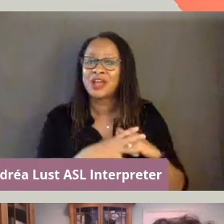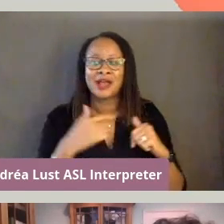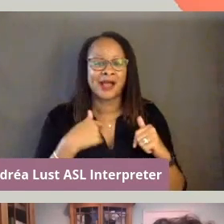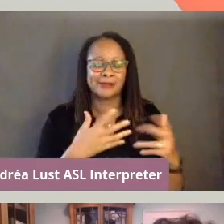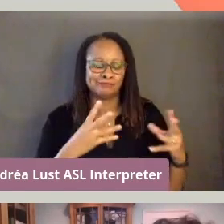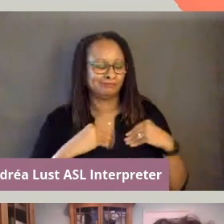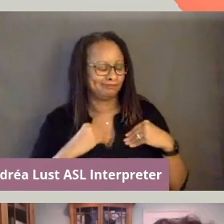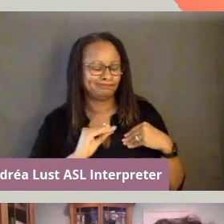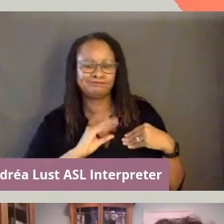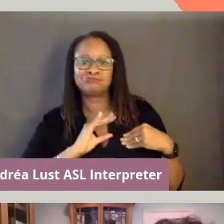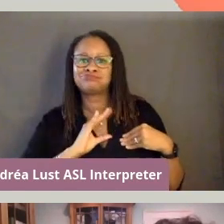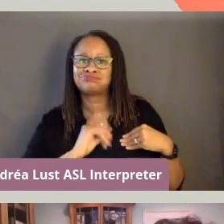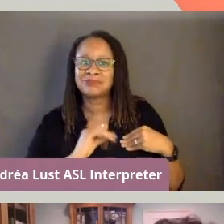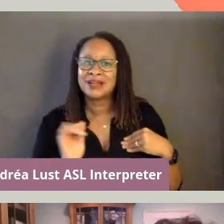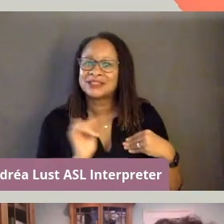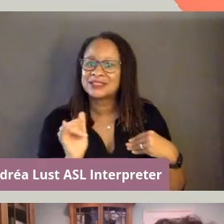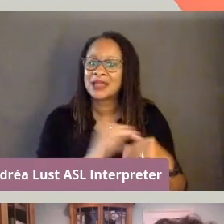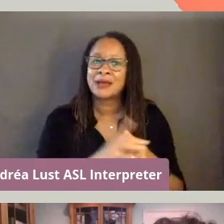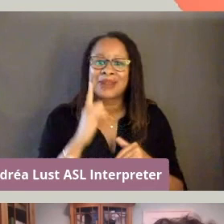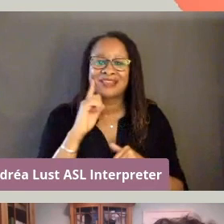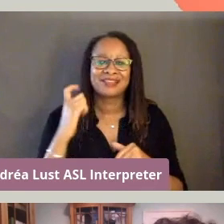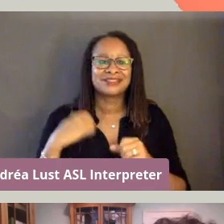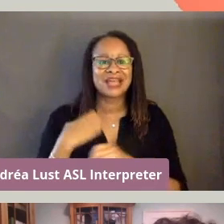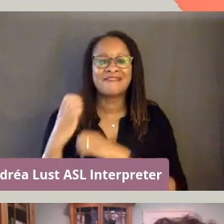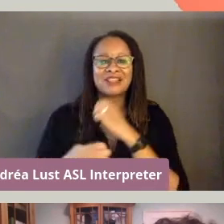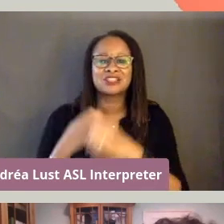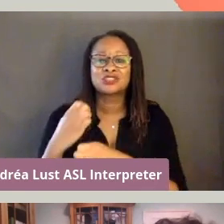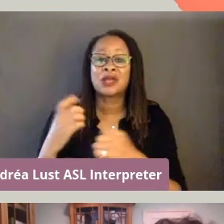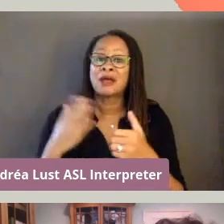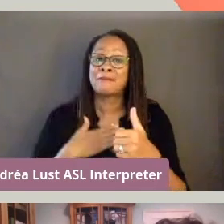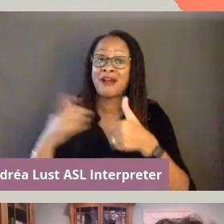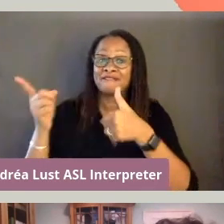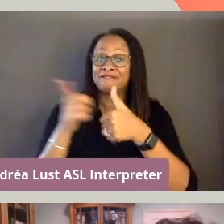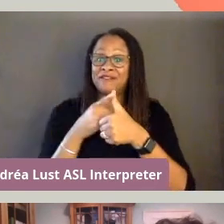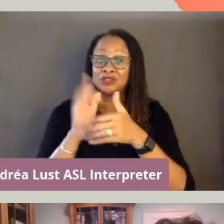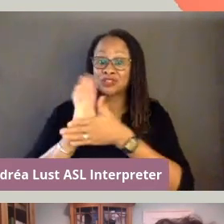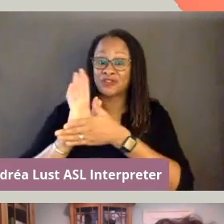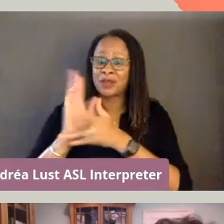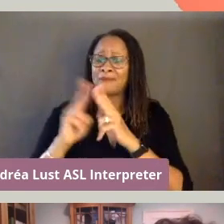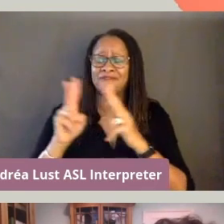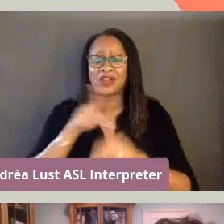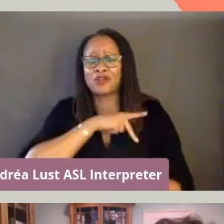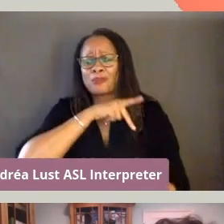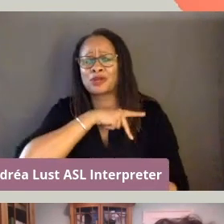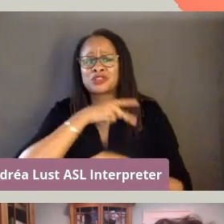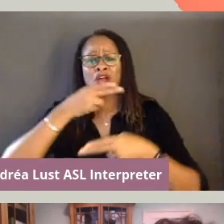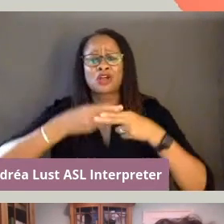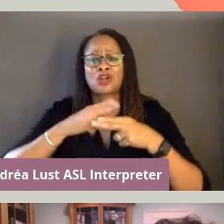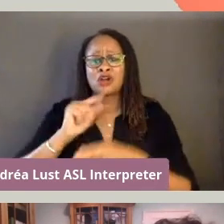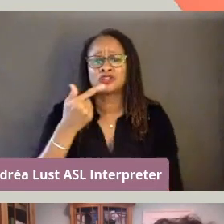but I also think it's an evolution. I mean, my first films were very personal. It was called the Grace Lee Project,